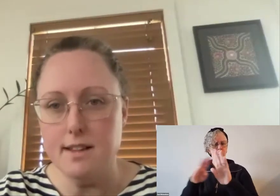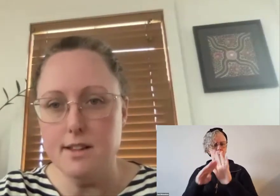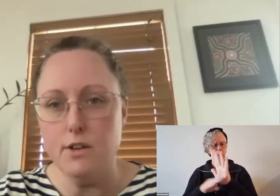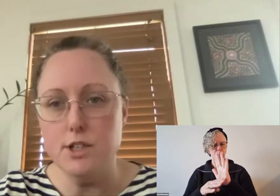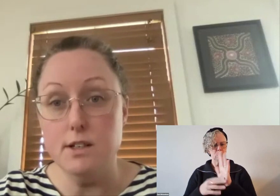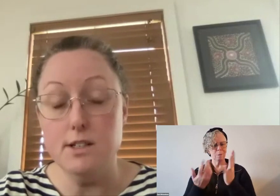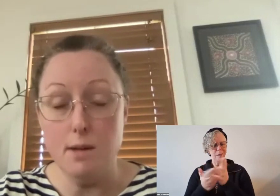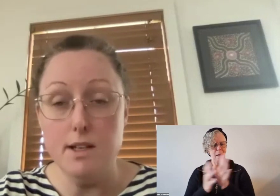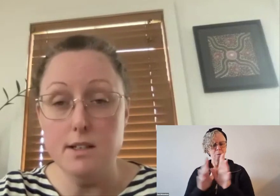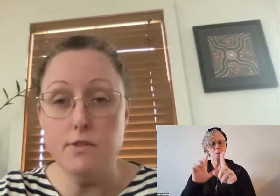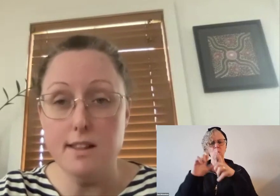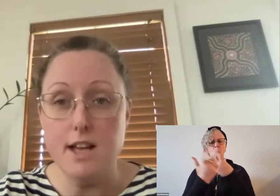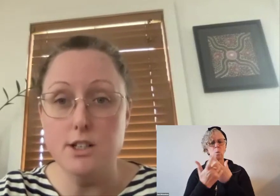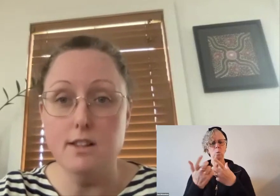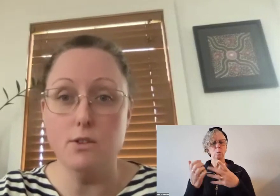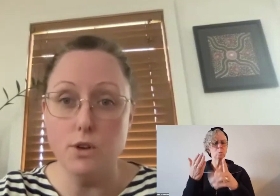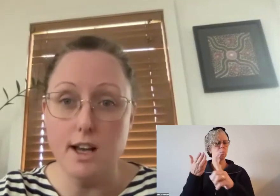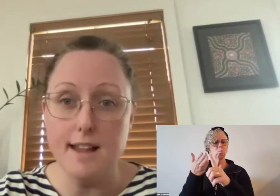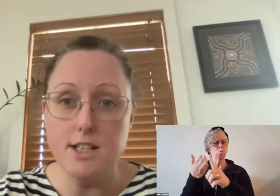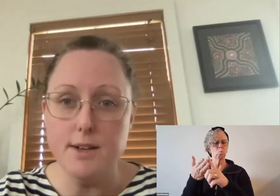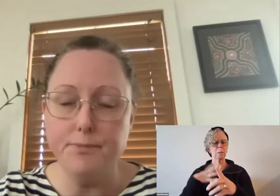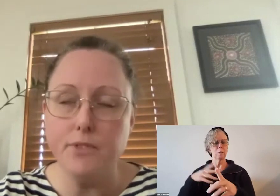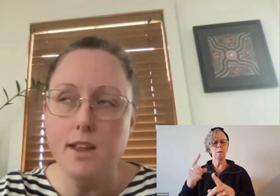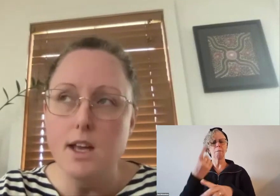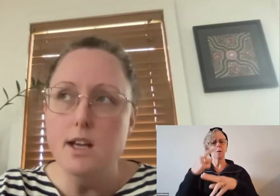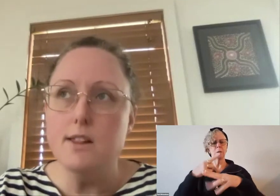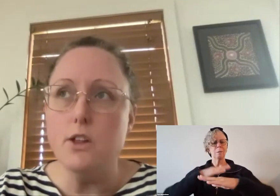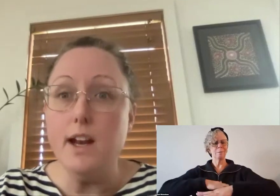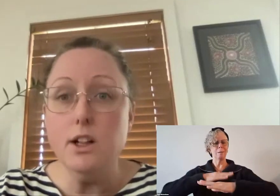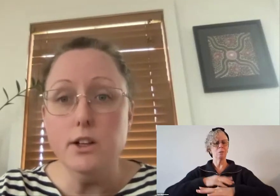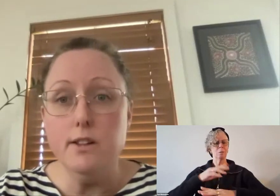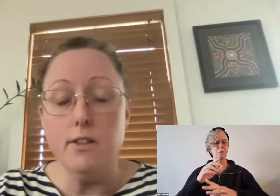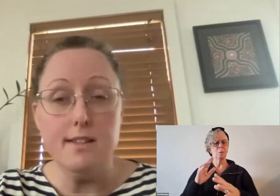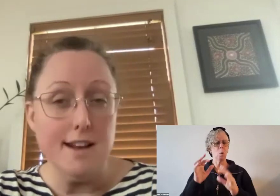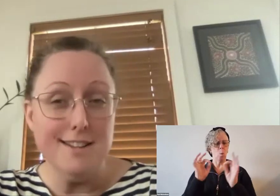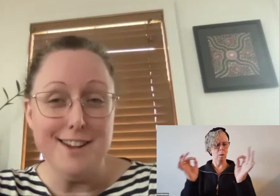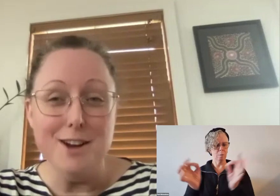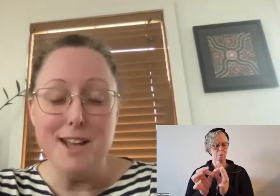a self-determined First Nations organisation. So that includes on the standard side,